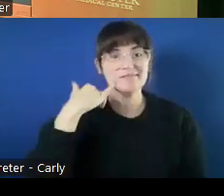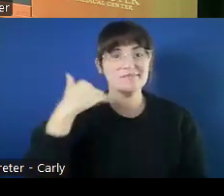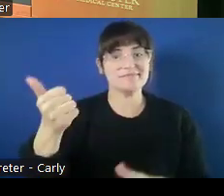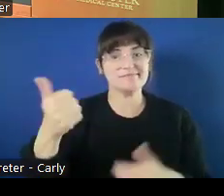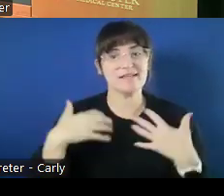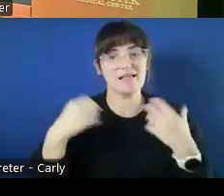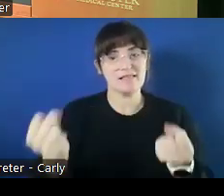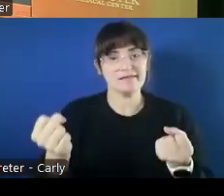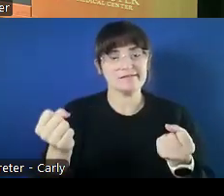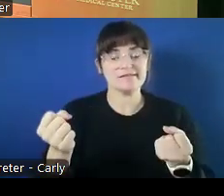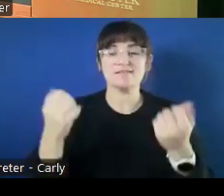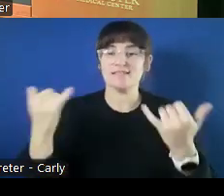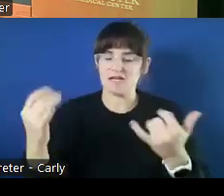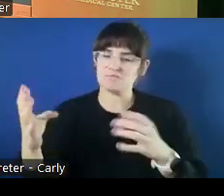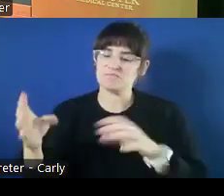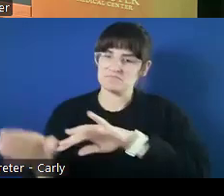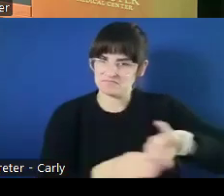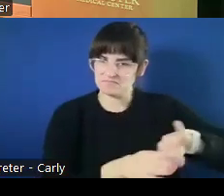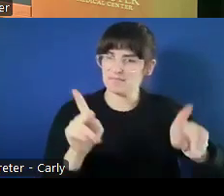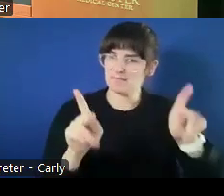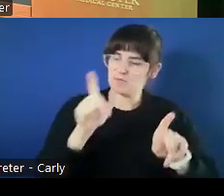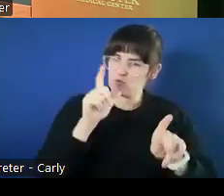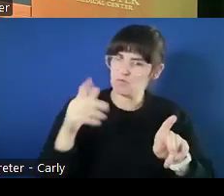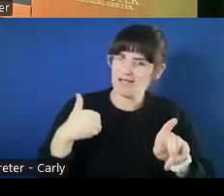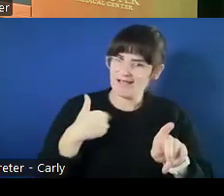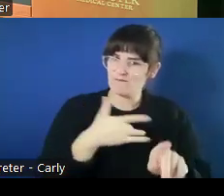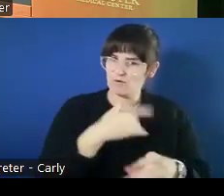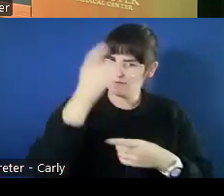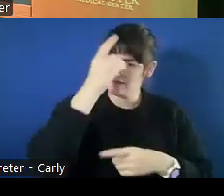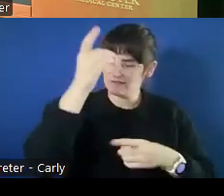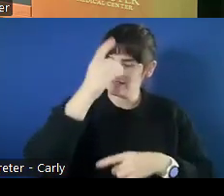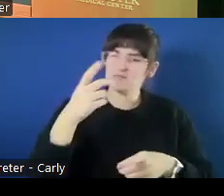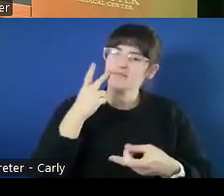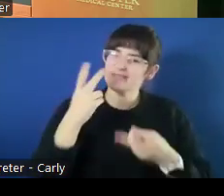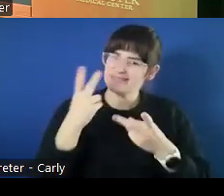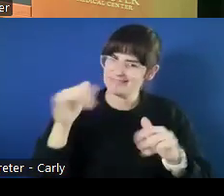uh in patients with heart disease we find kind of similar similar things so this is um a meta